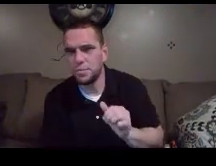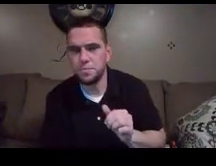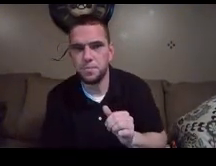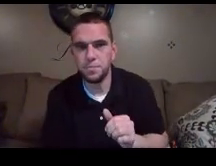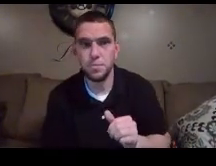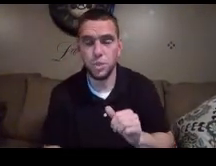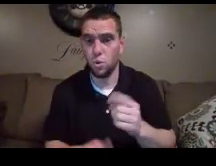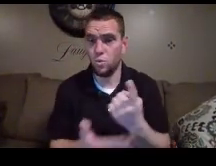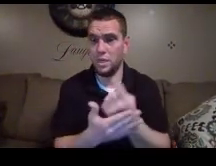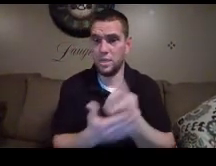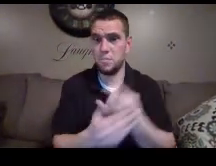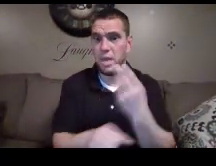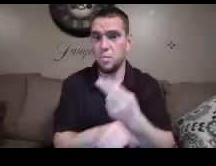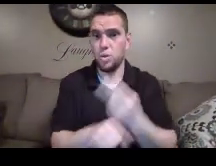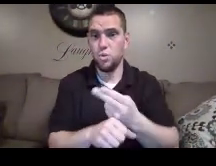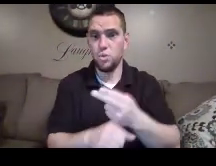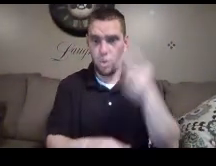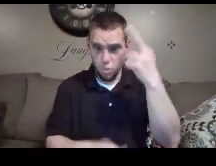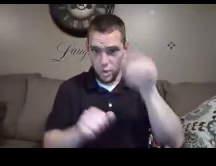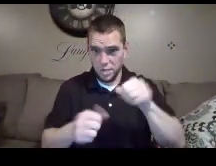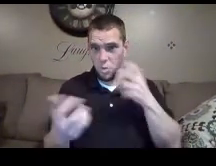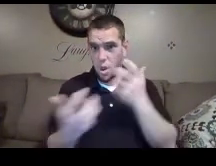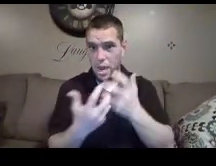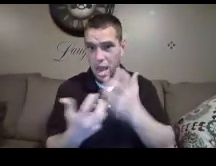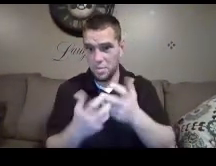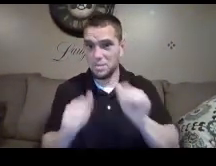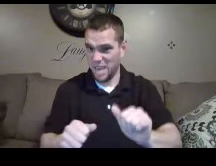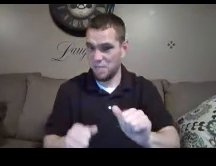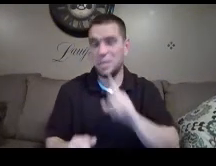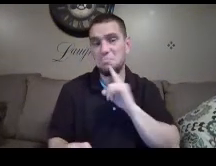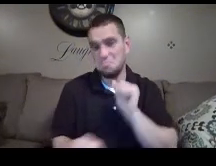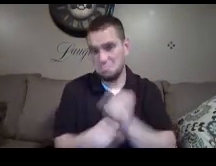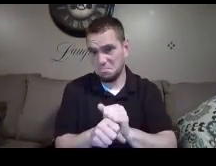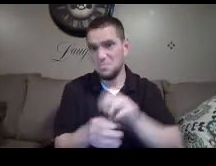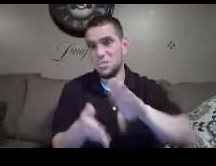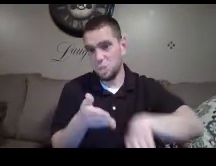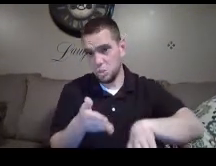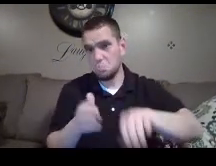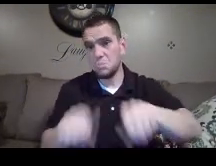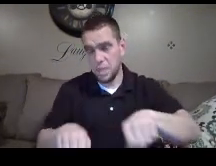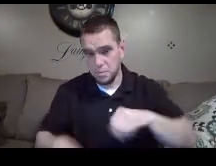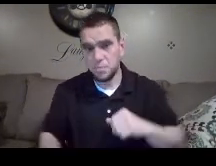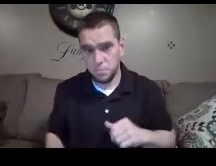technology can be actually fairly inexpensive. So we want to put our alt text on there